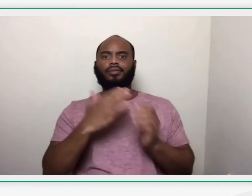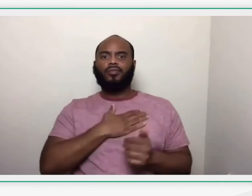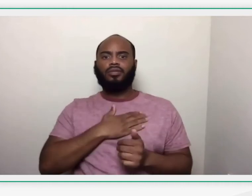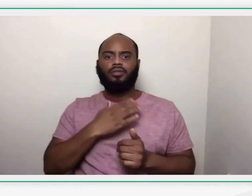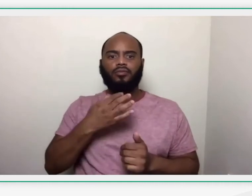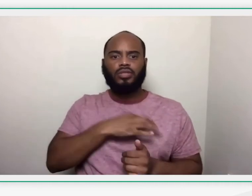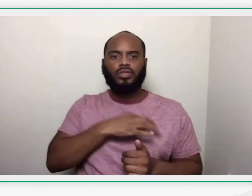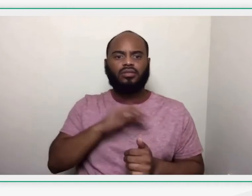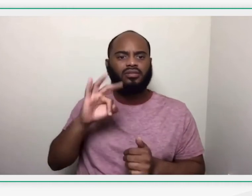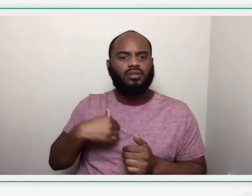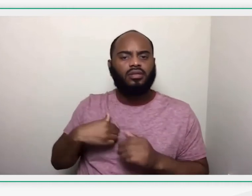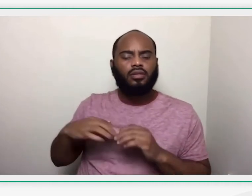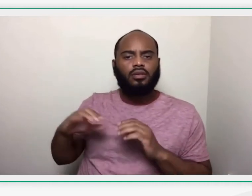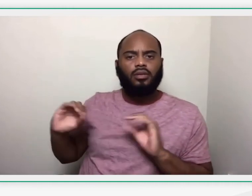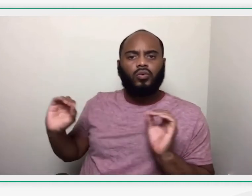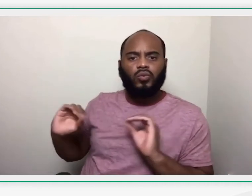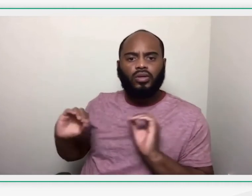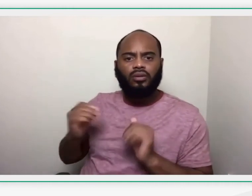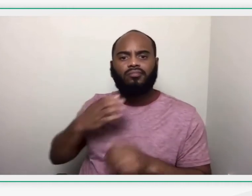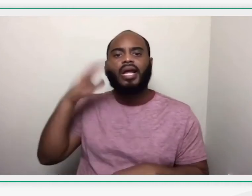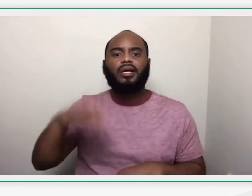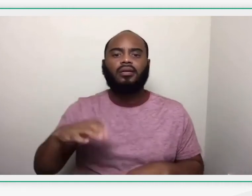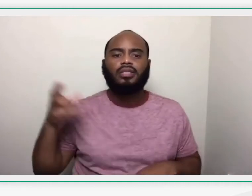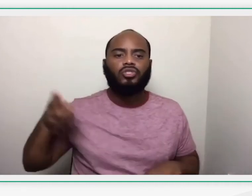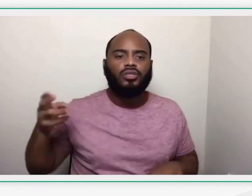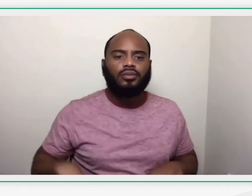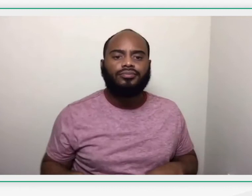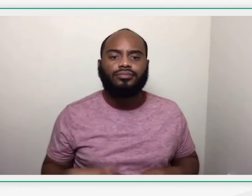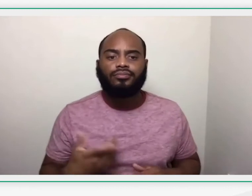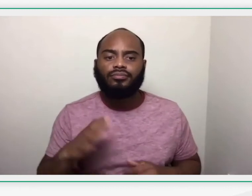How do I build a credit history when I have no, or bad, history?